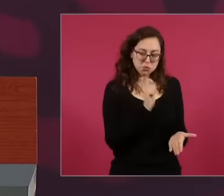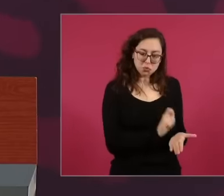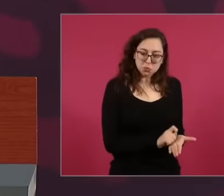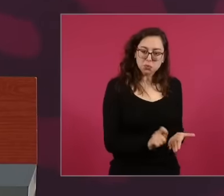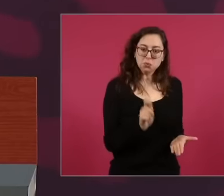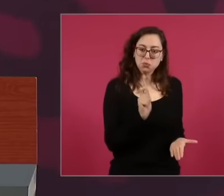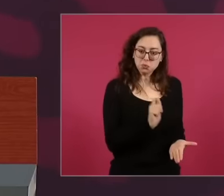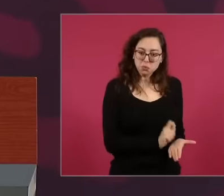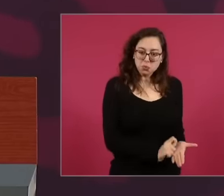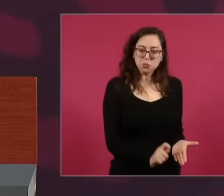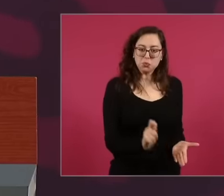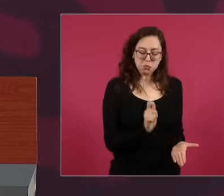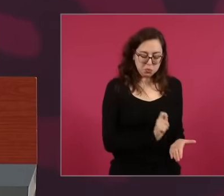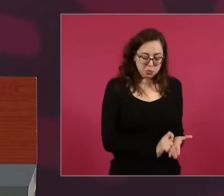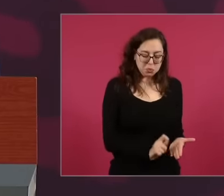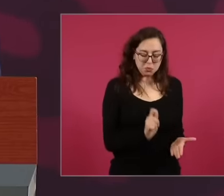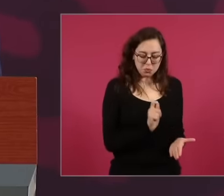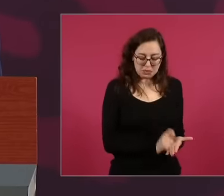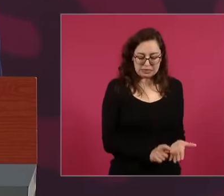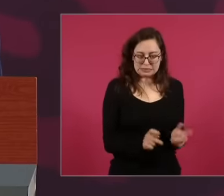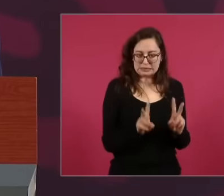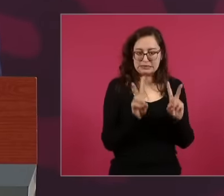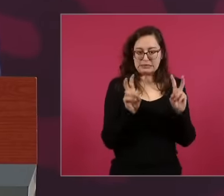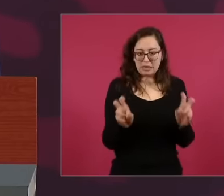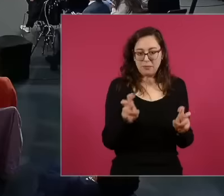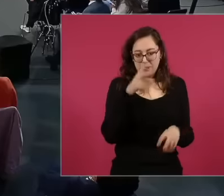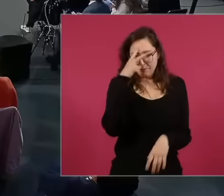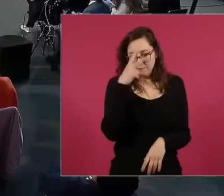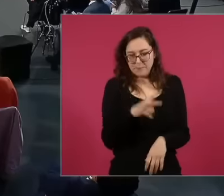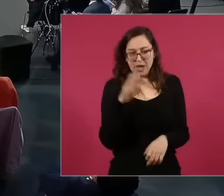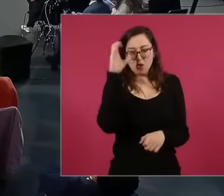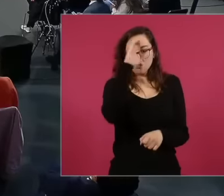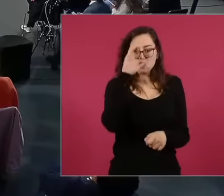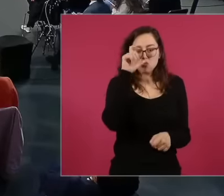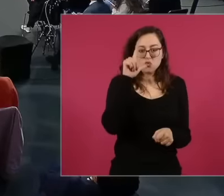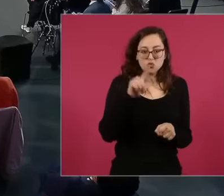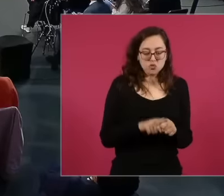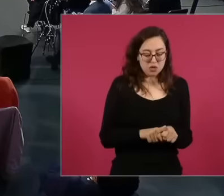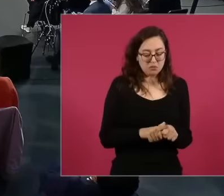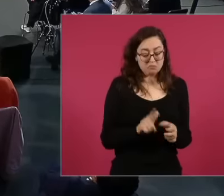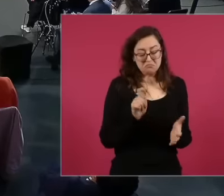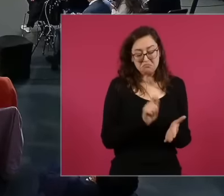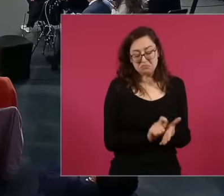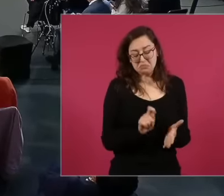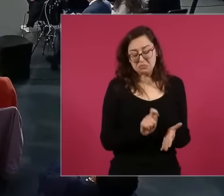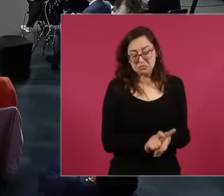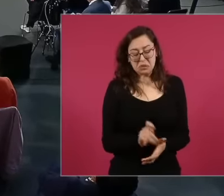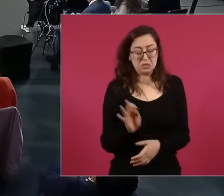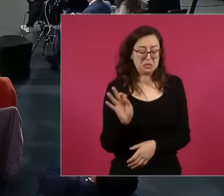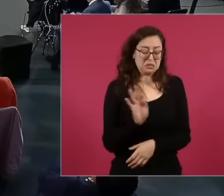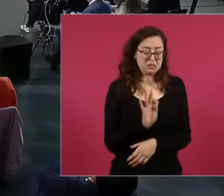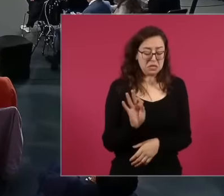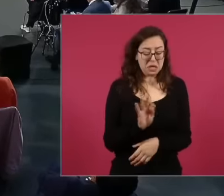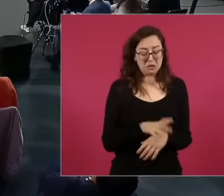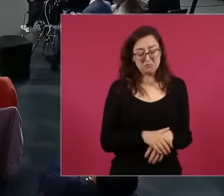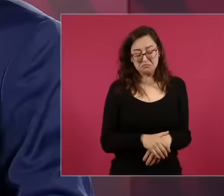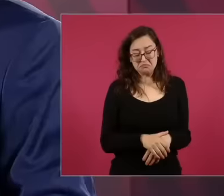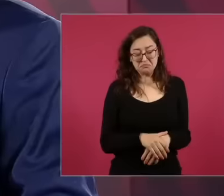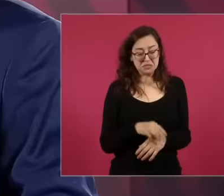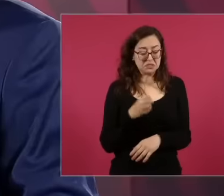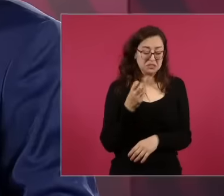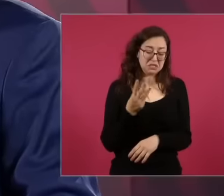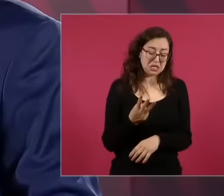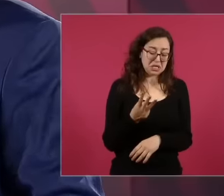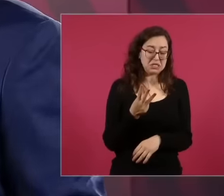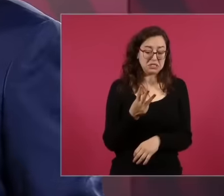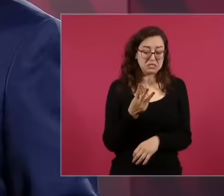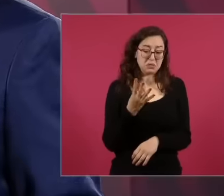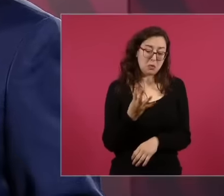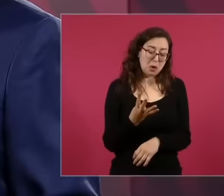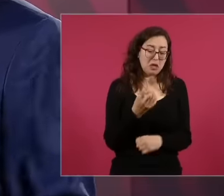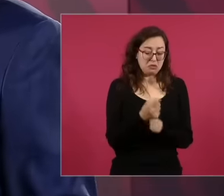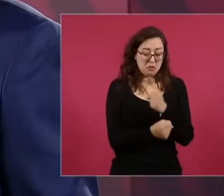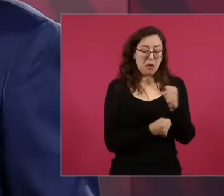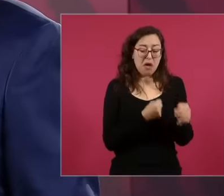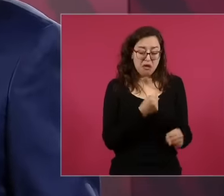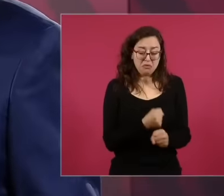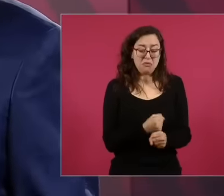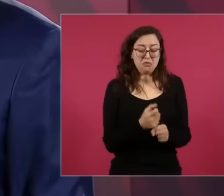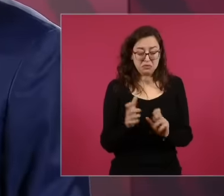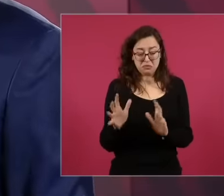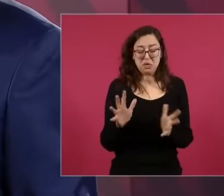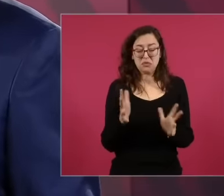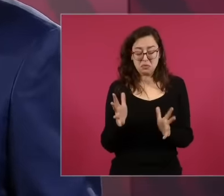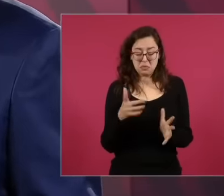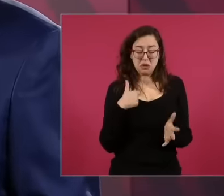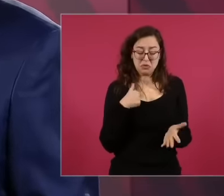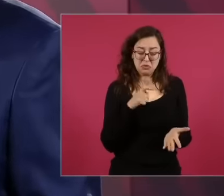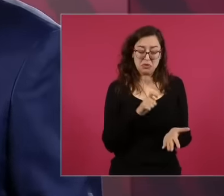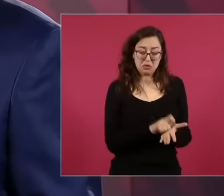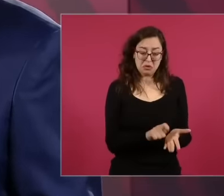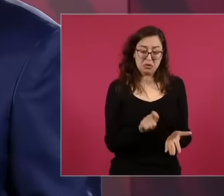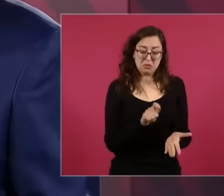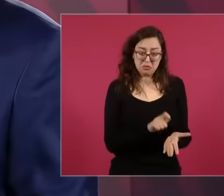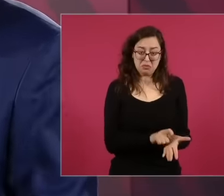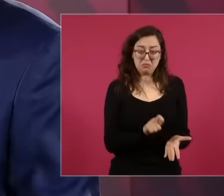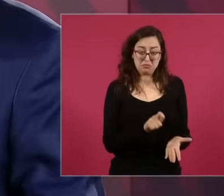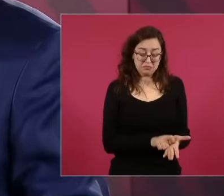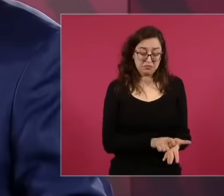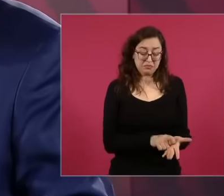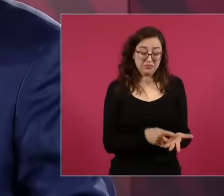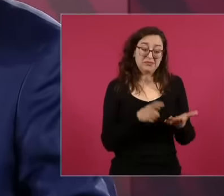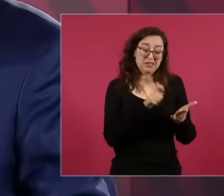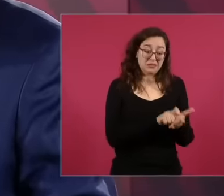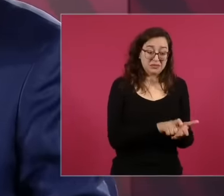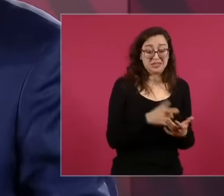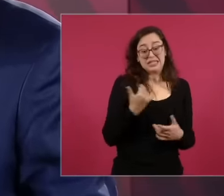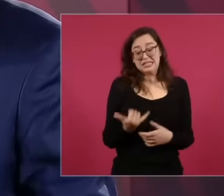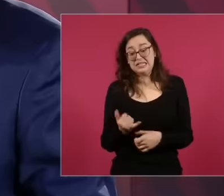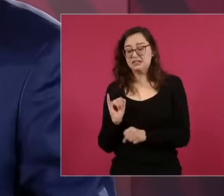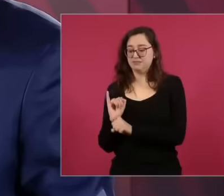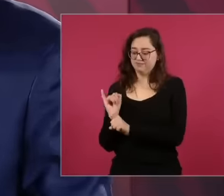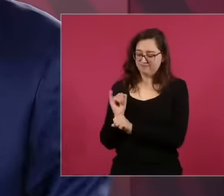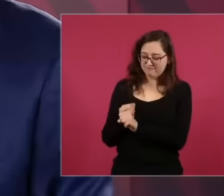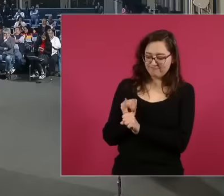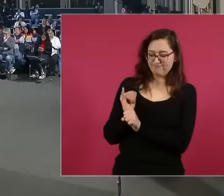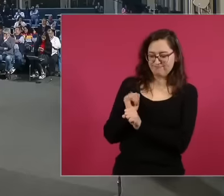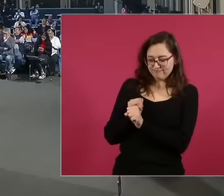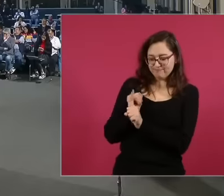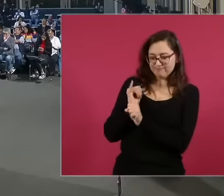about that and that book is going to take me 3 or four years, as it is a